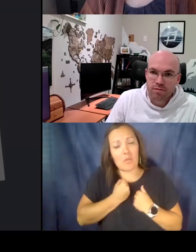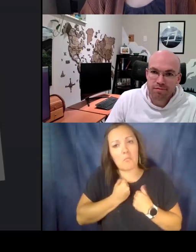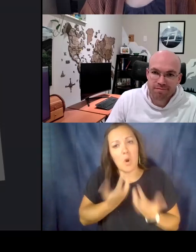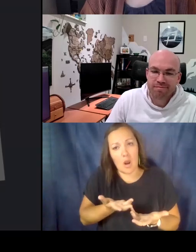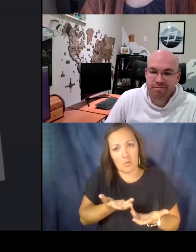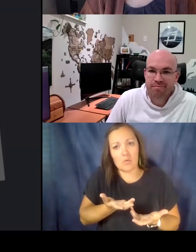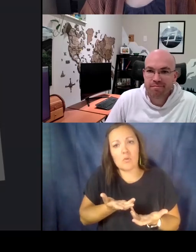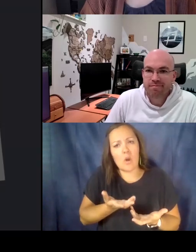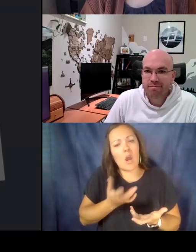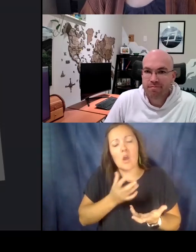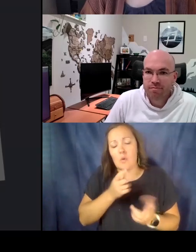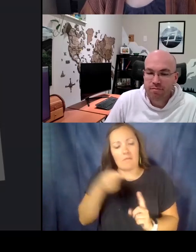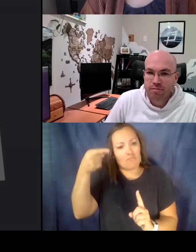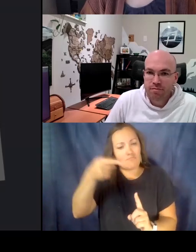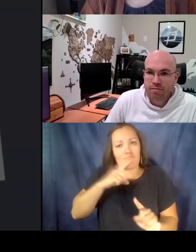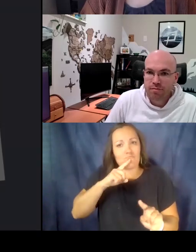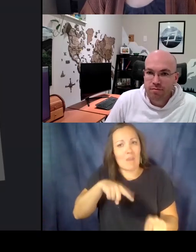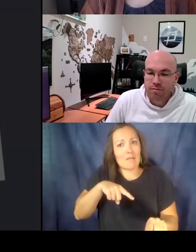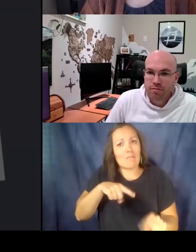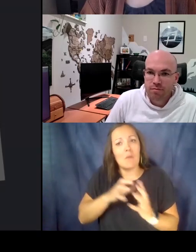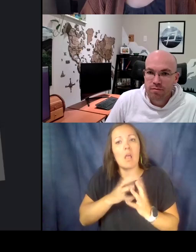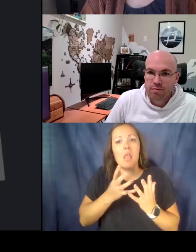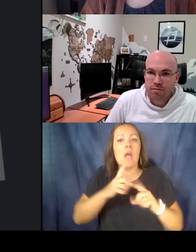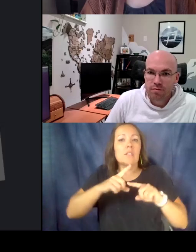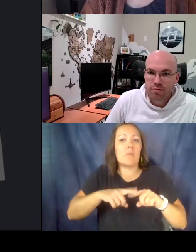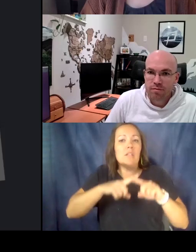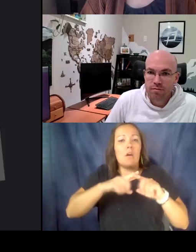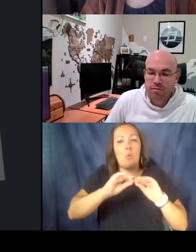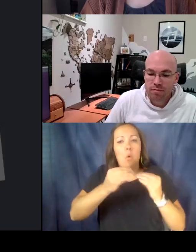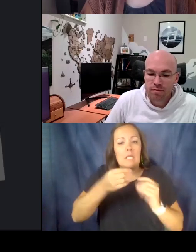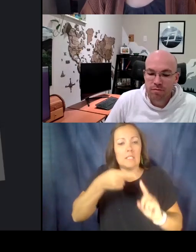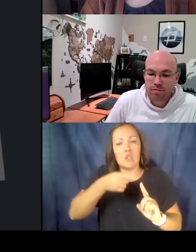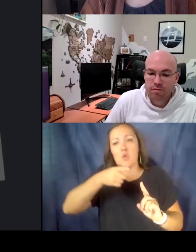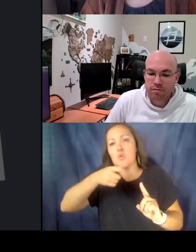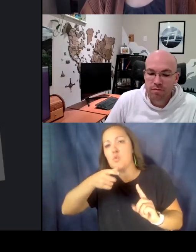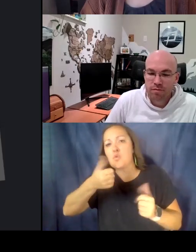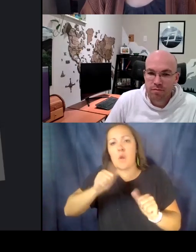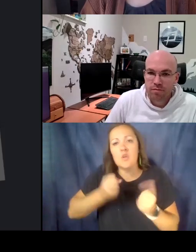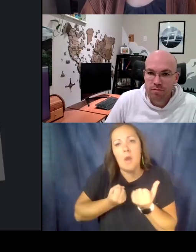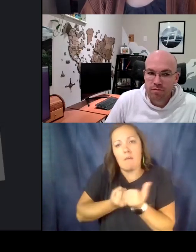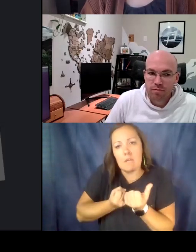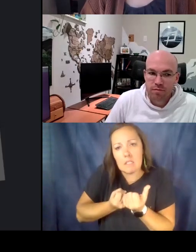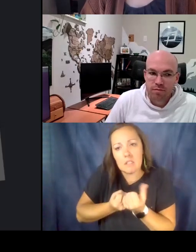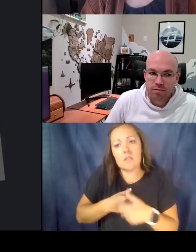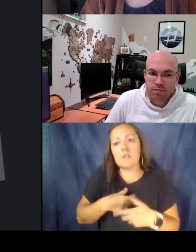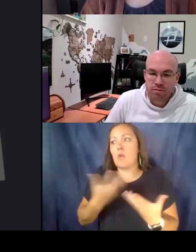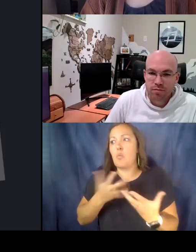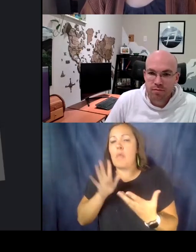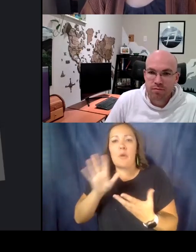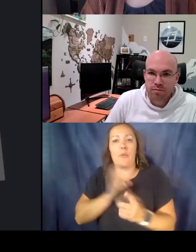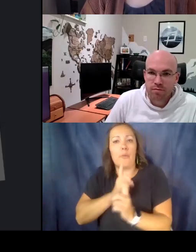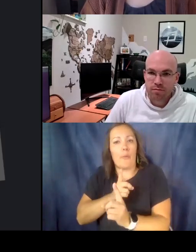but it depends on who is trying to do the advocacy and what they are trying to do on the scale.